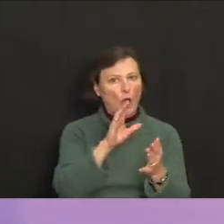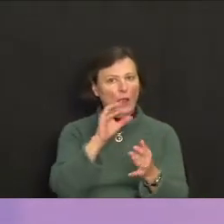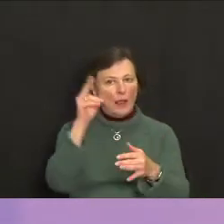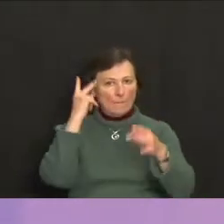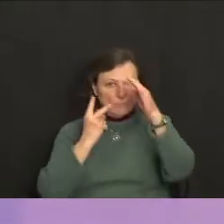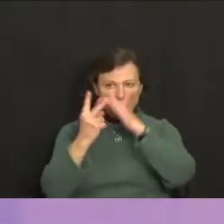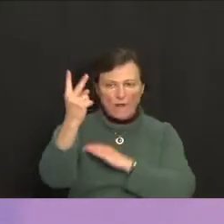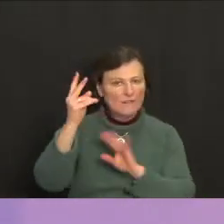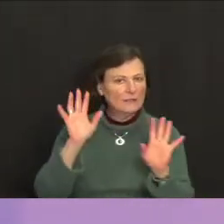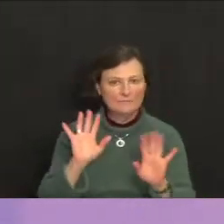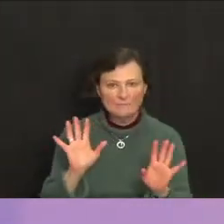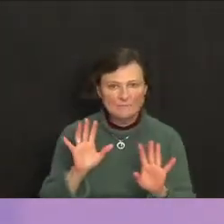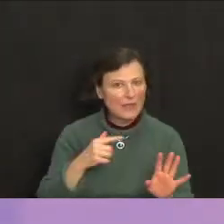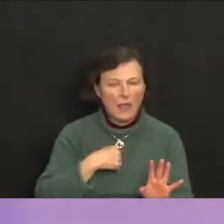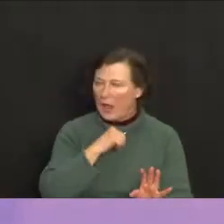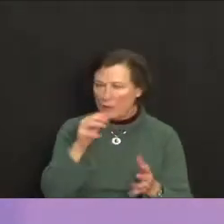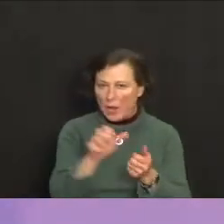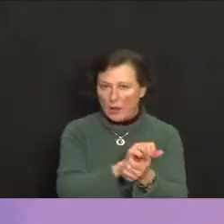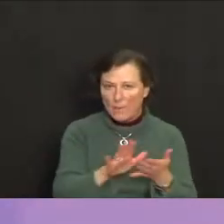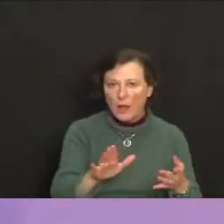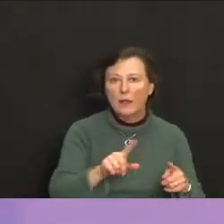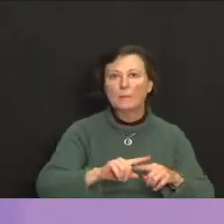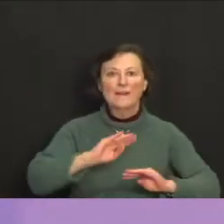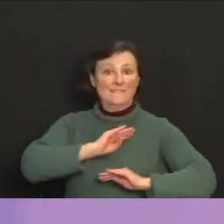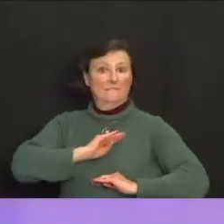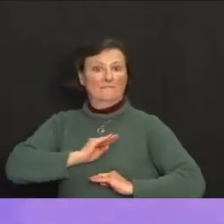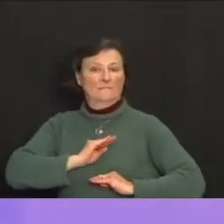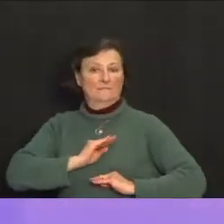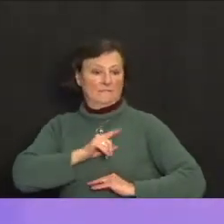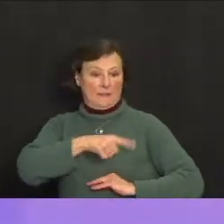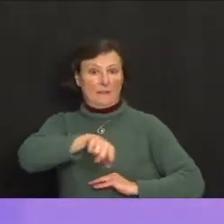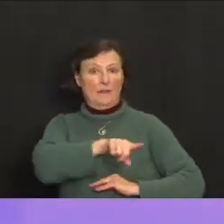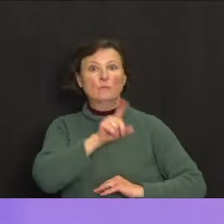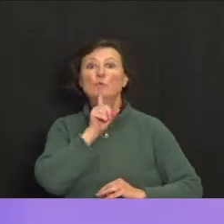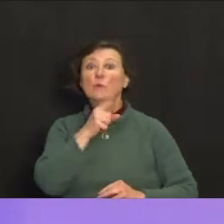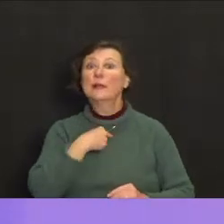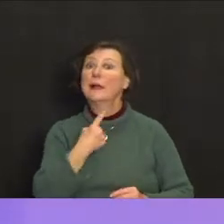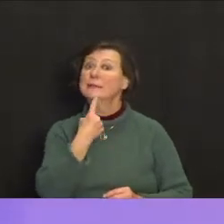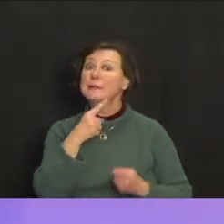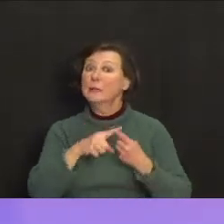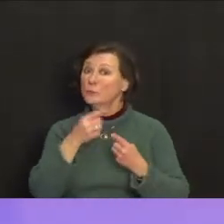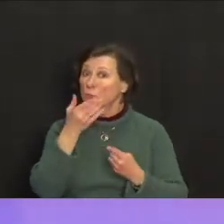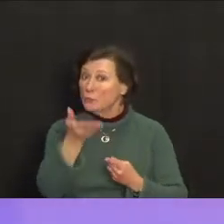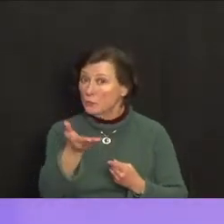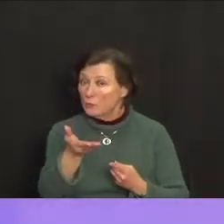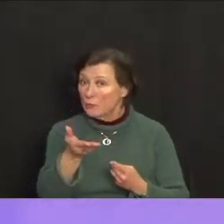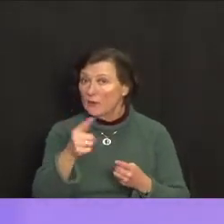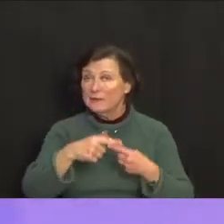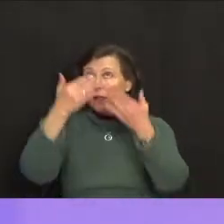not come to abolish them but to fulfill them. For truly, I say to you, till heaven and earth pass away,